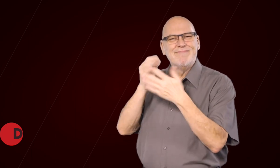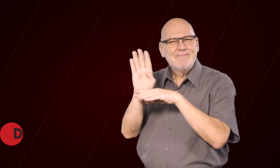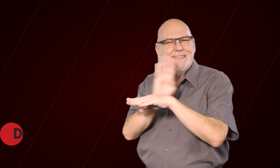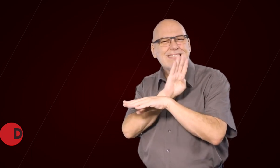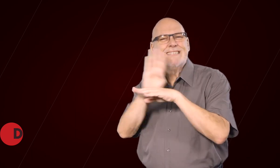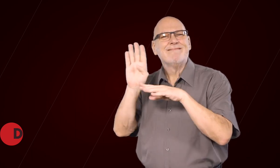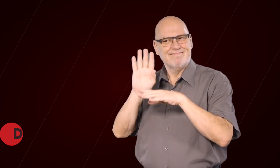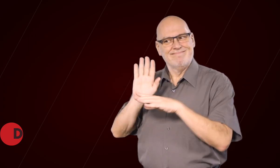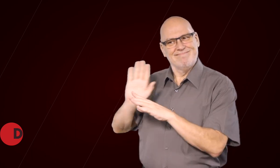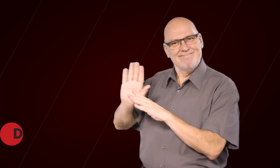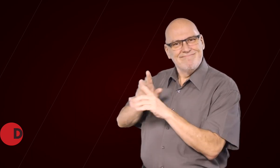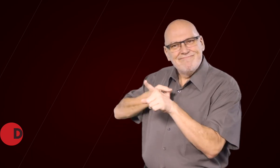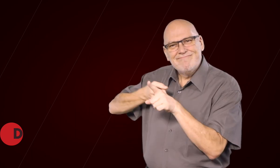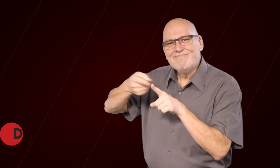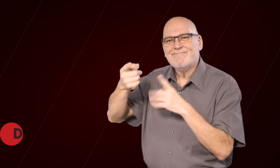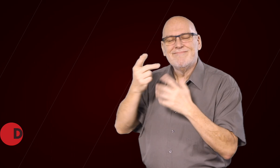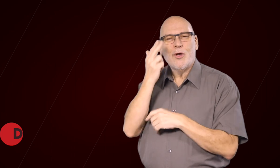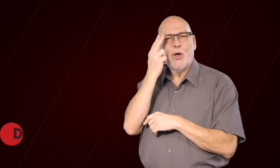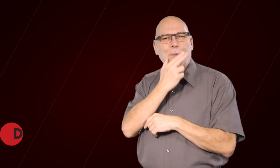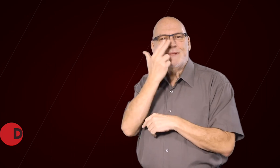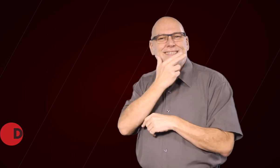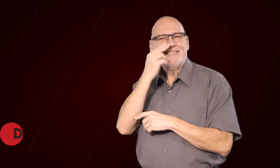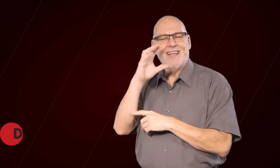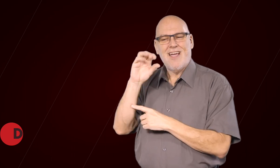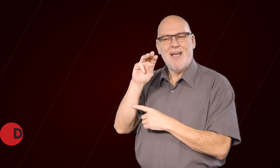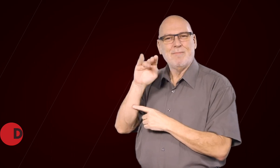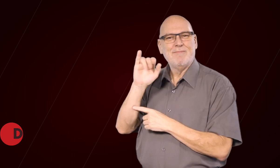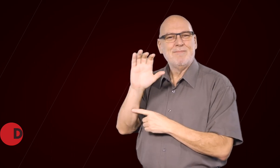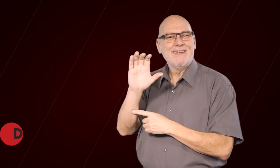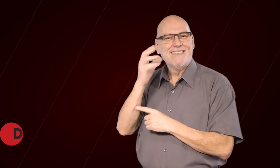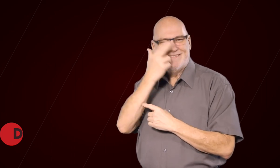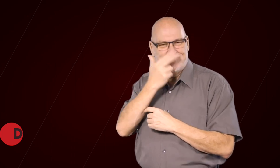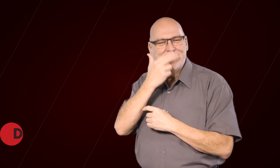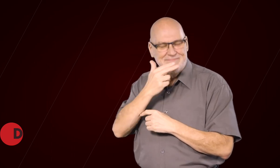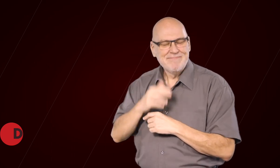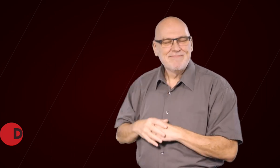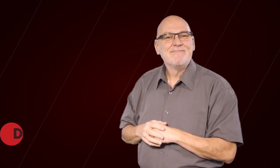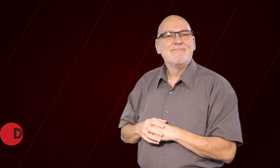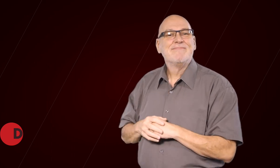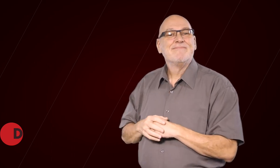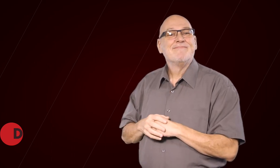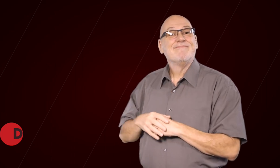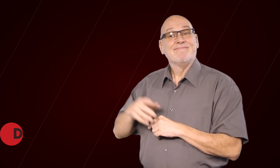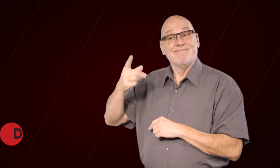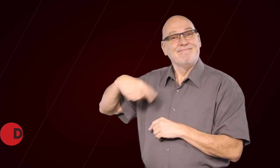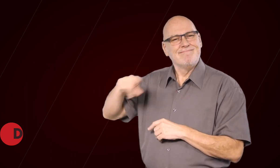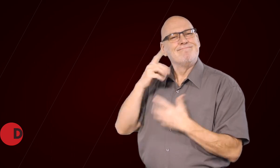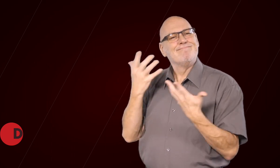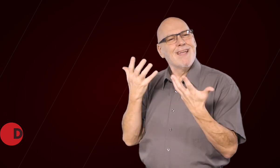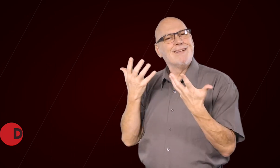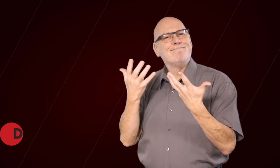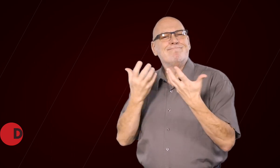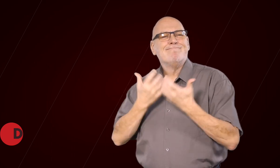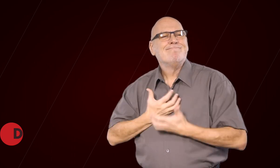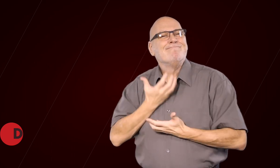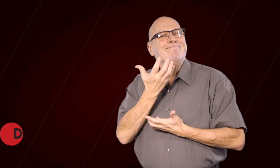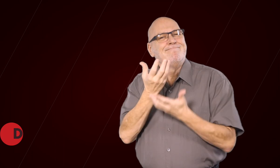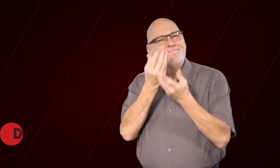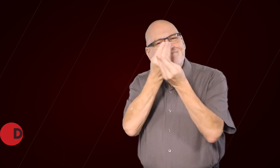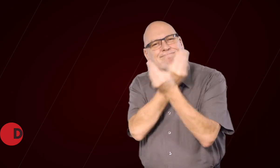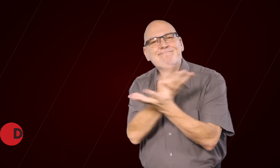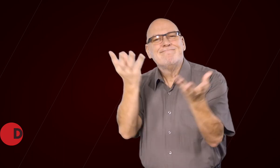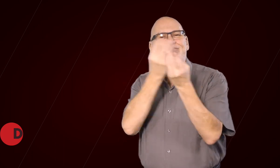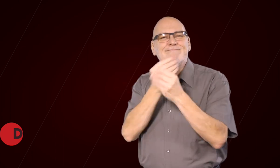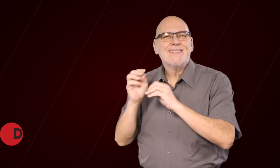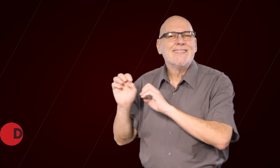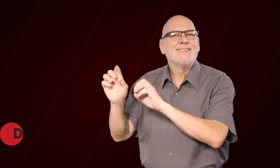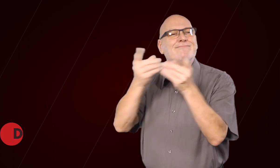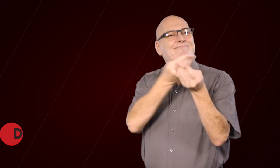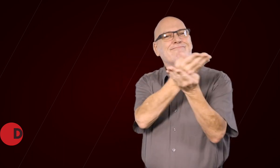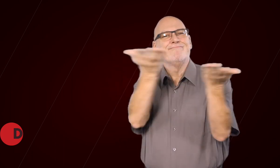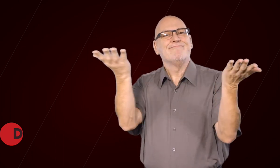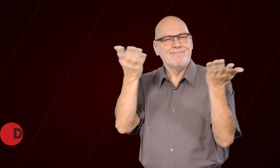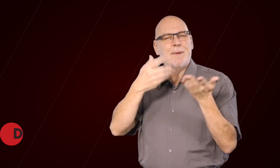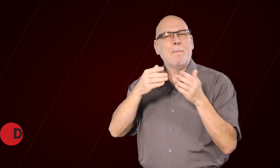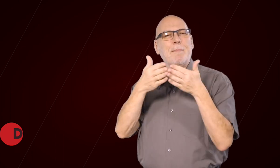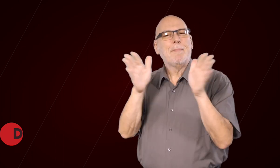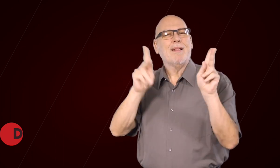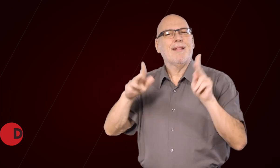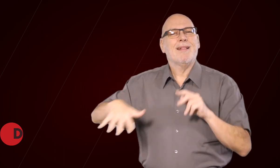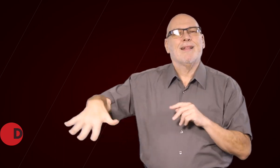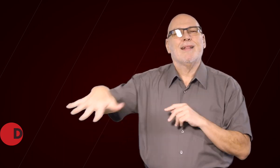and illustrator. They are passionate about educating the public